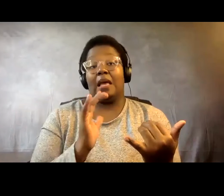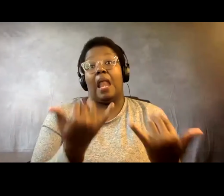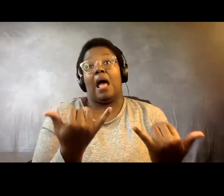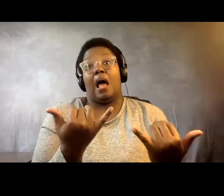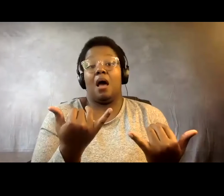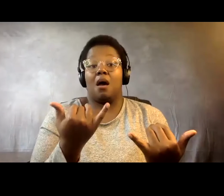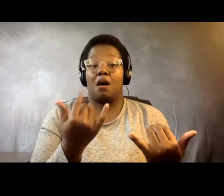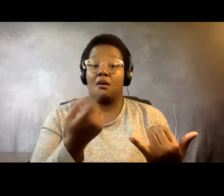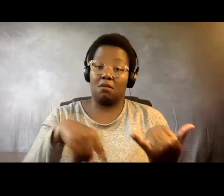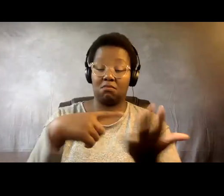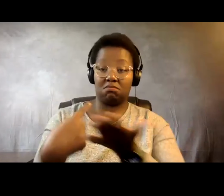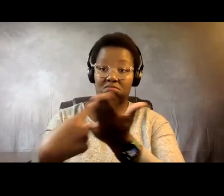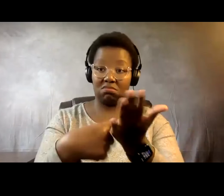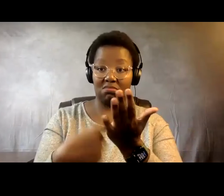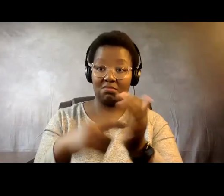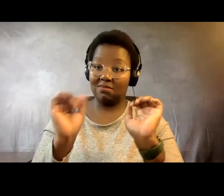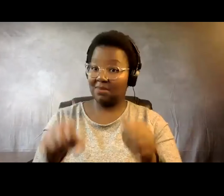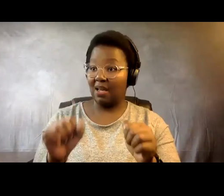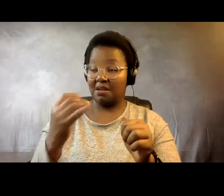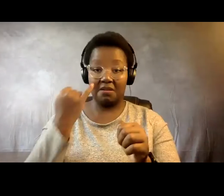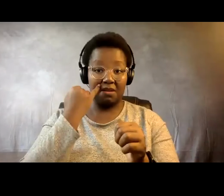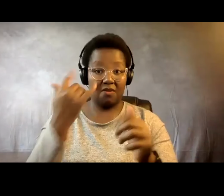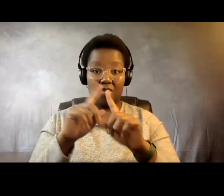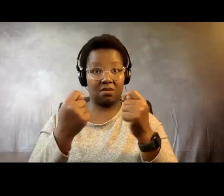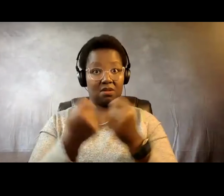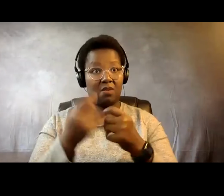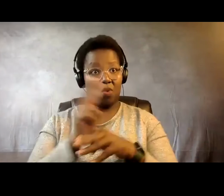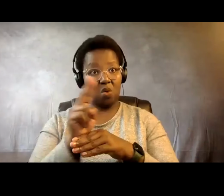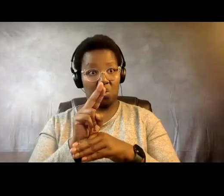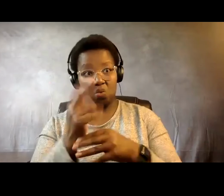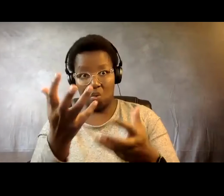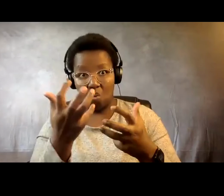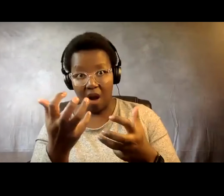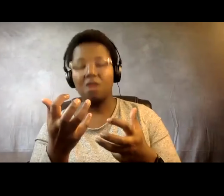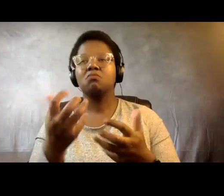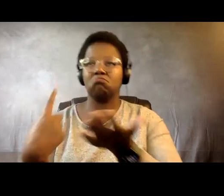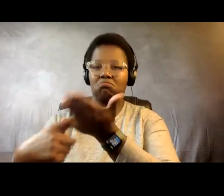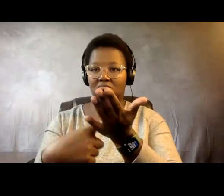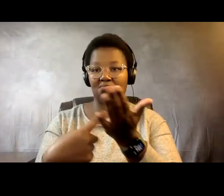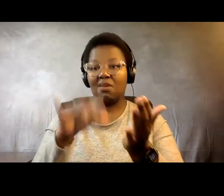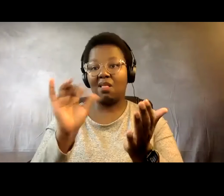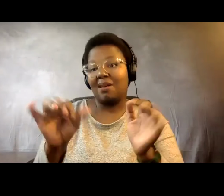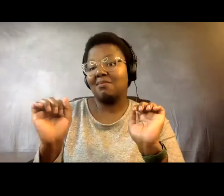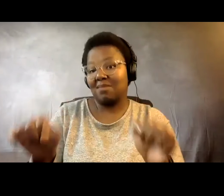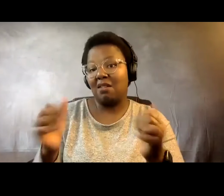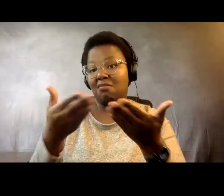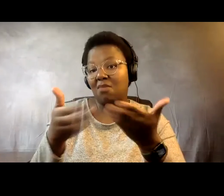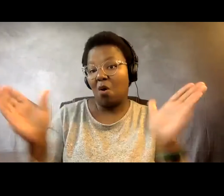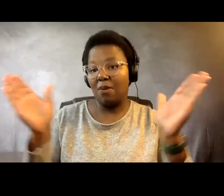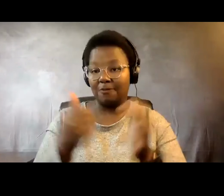open discussion if you want your documentation to be used. And again remember documentation is